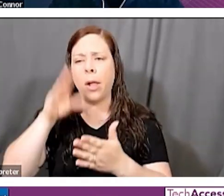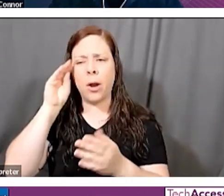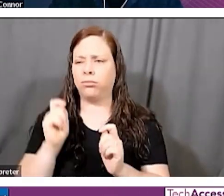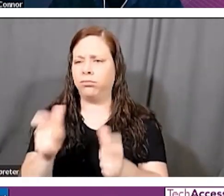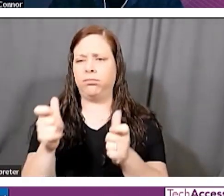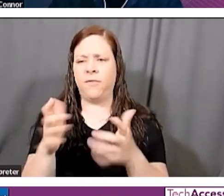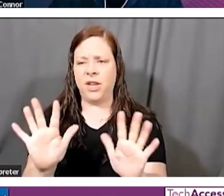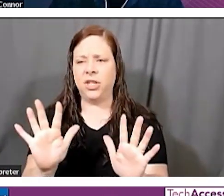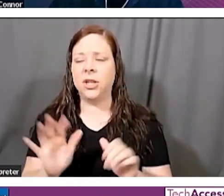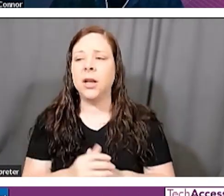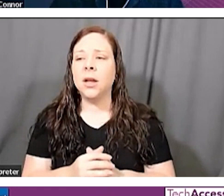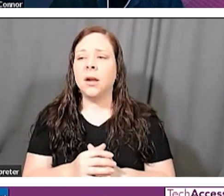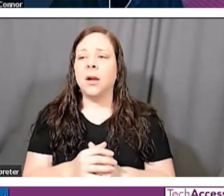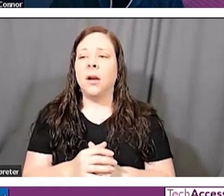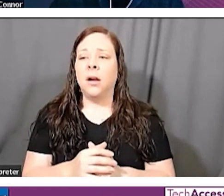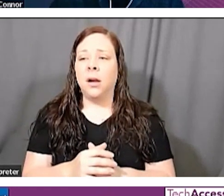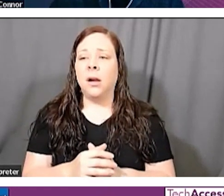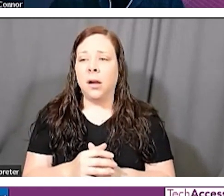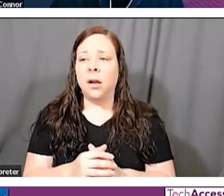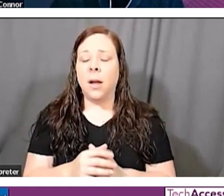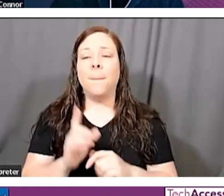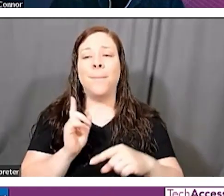in front of the learner on a recurring basis.